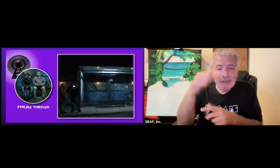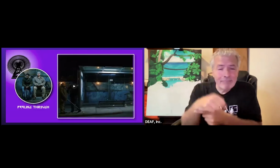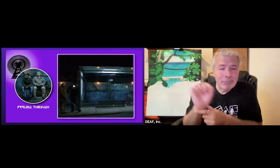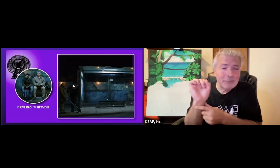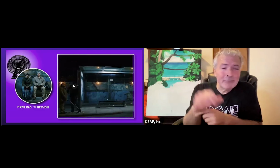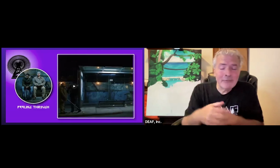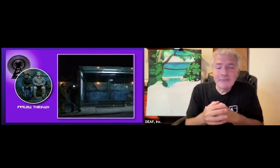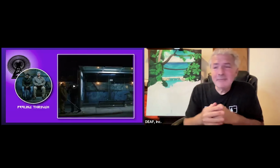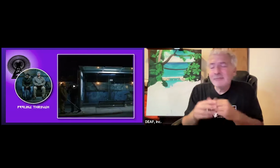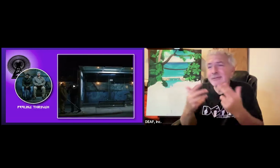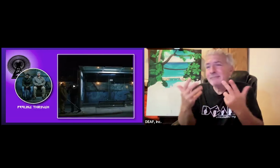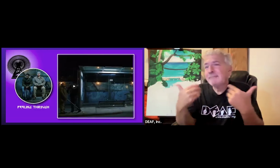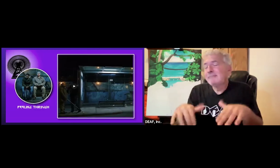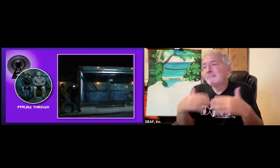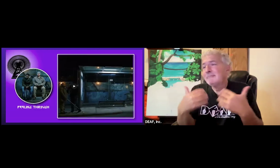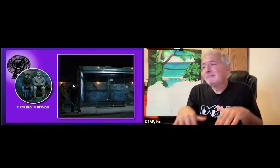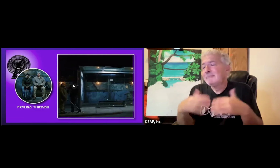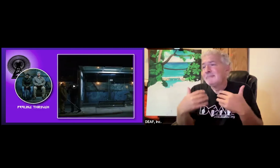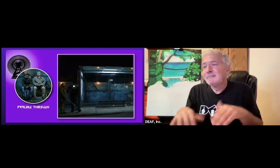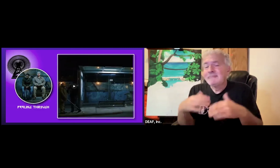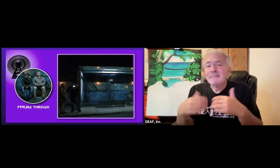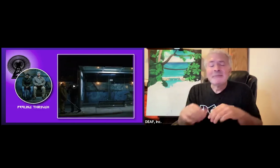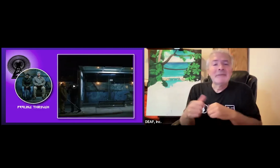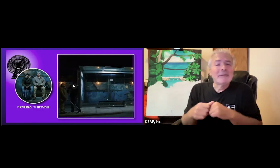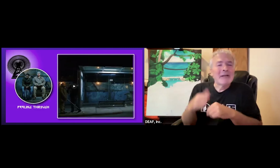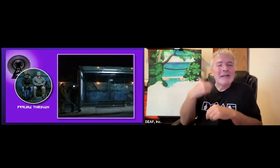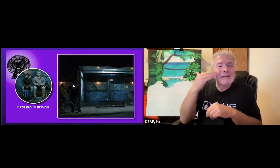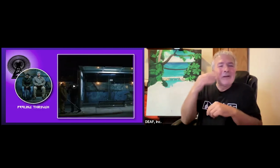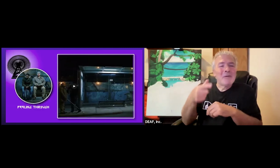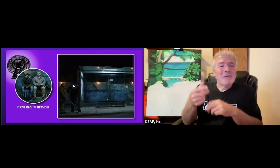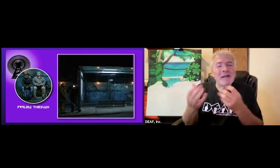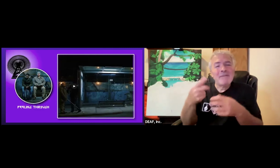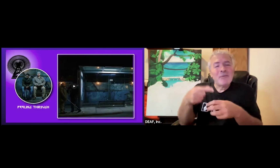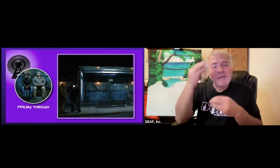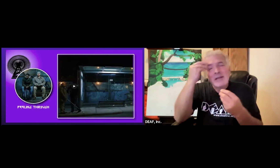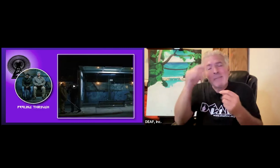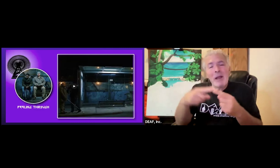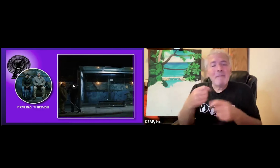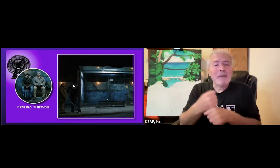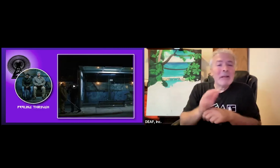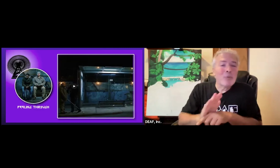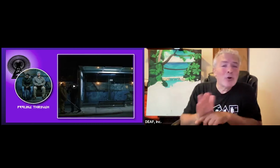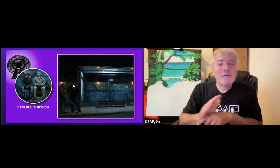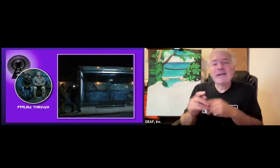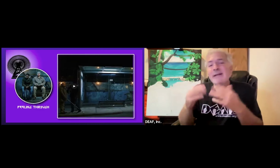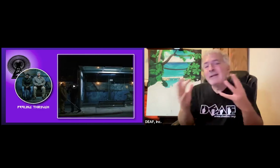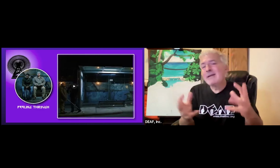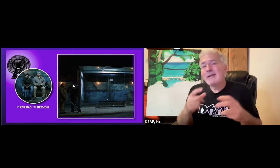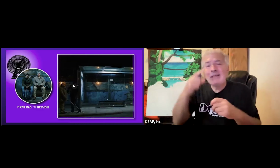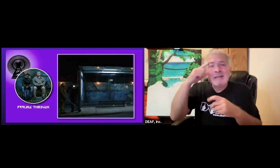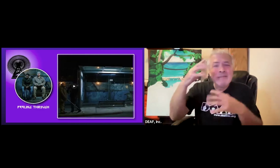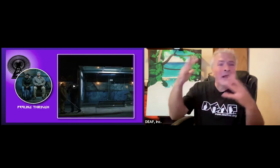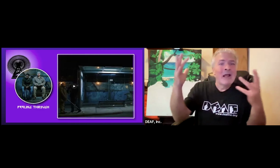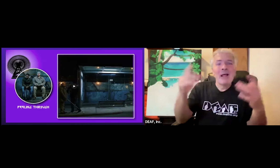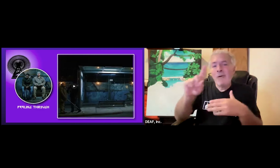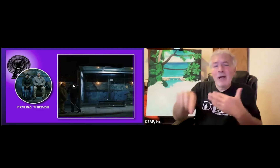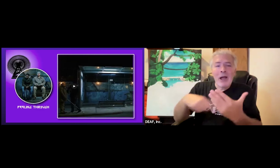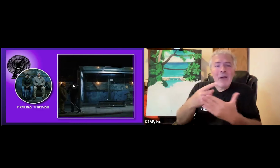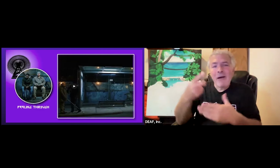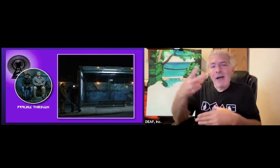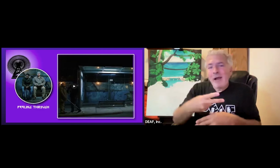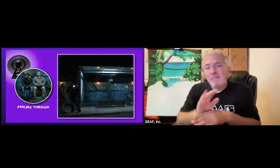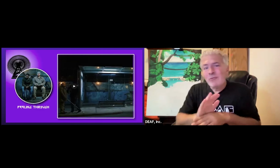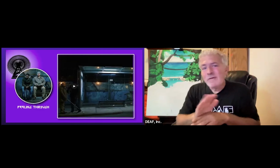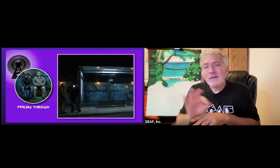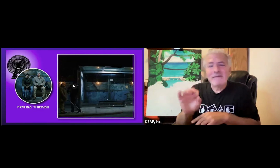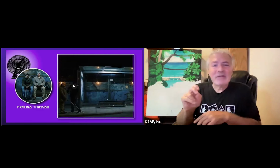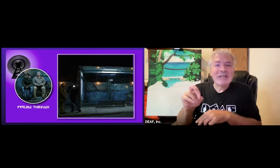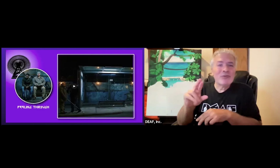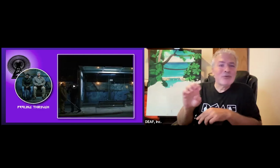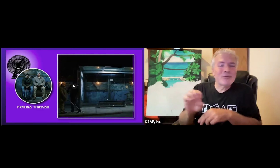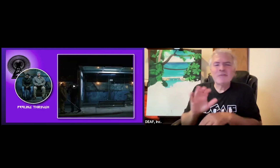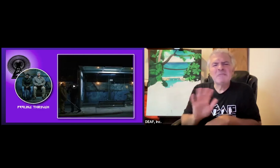Those three were incredible. If you're thinking about making movies, maybe worries about having to make an hour and half feature.